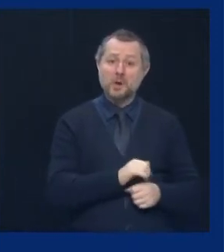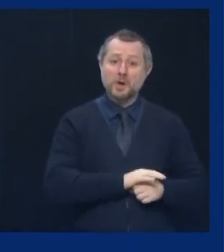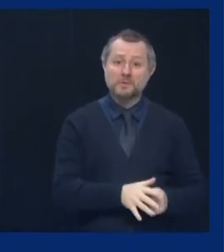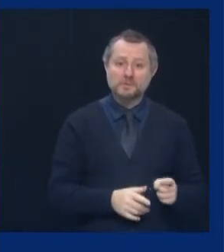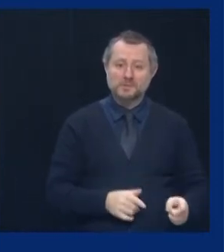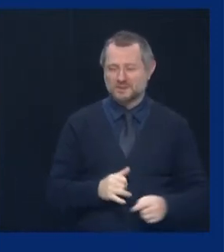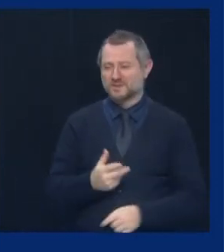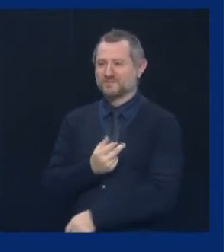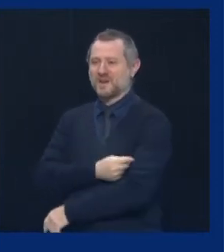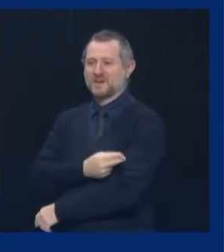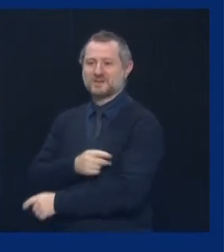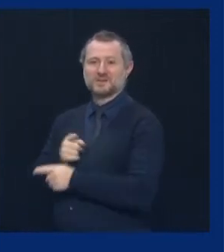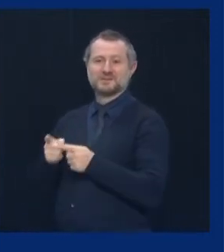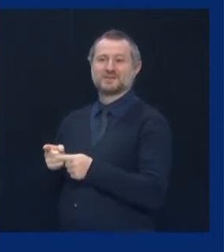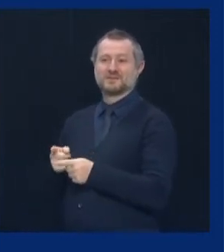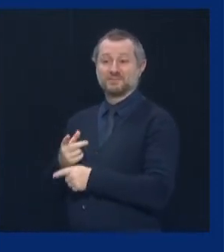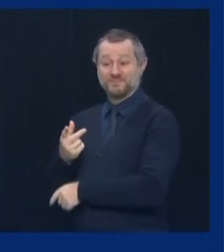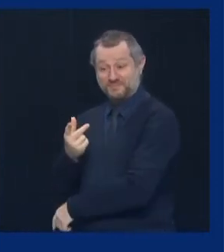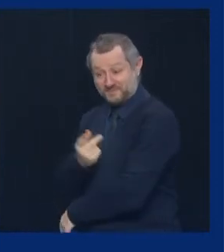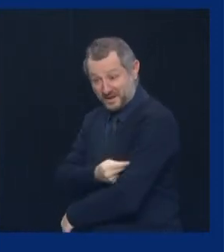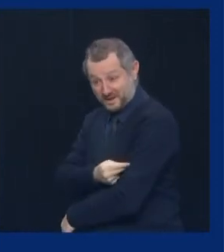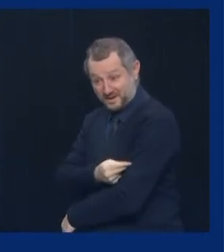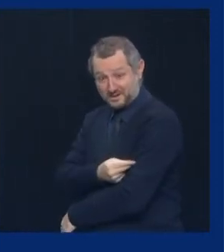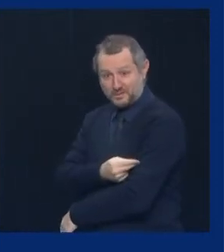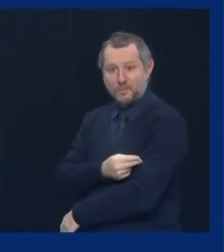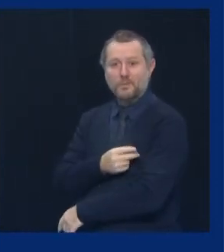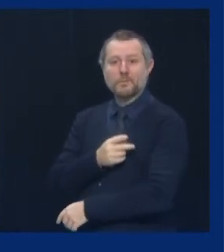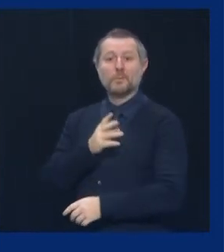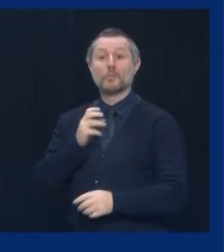DAILY. THE WEAPON THAT WINS THE WAR IS